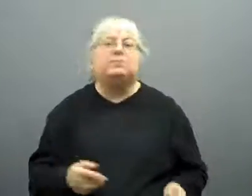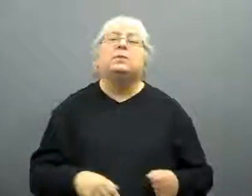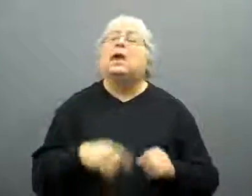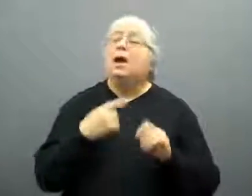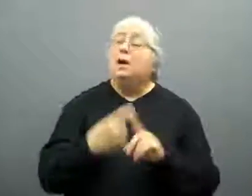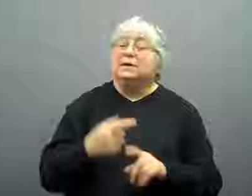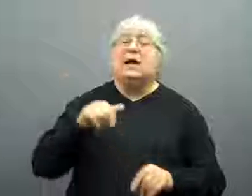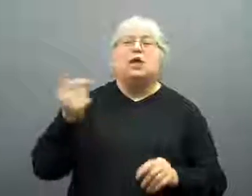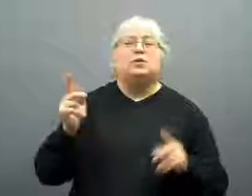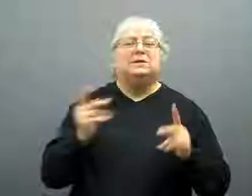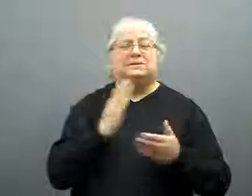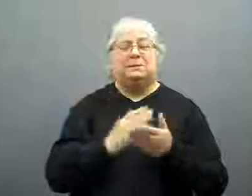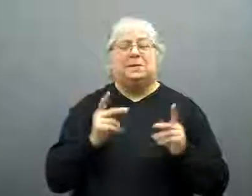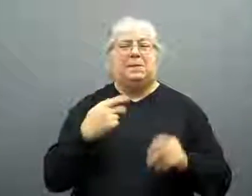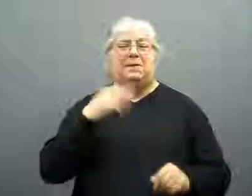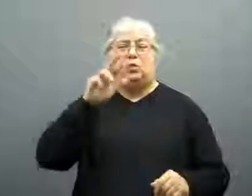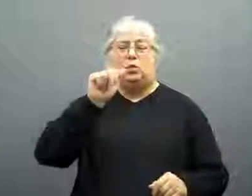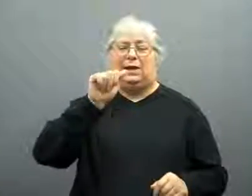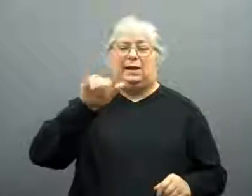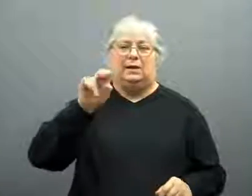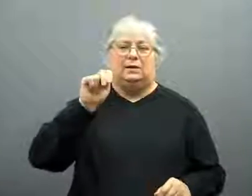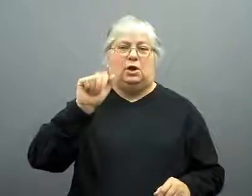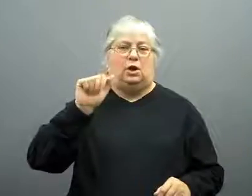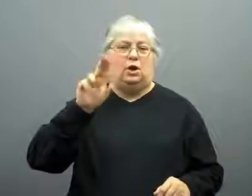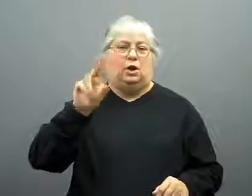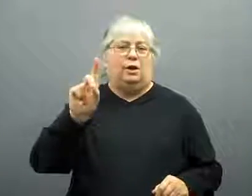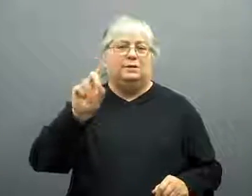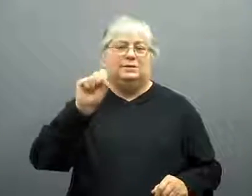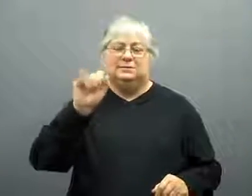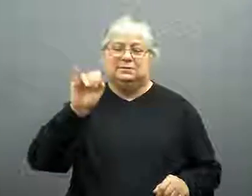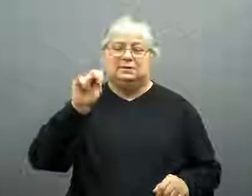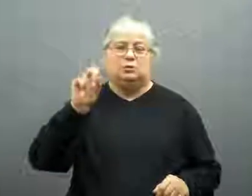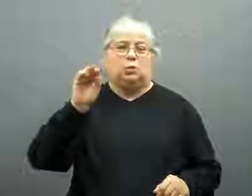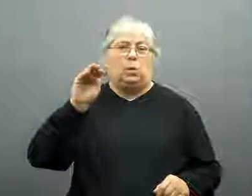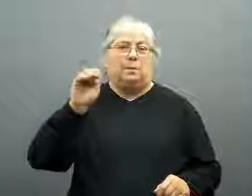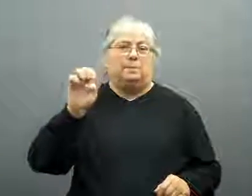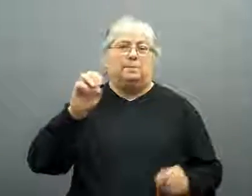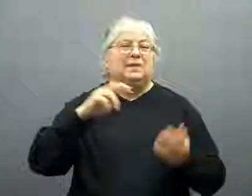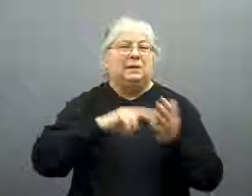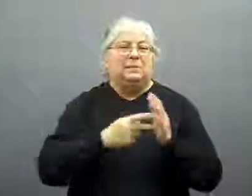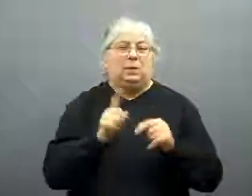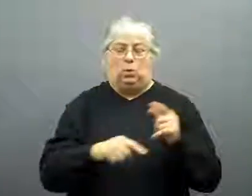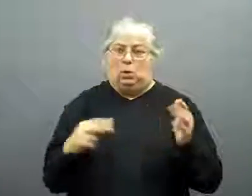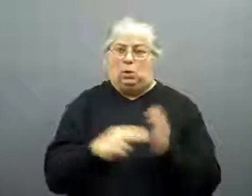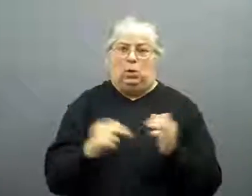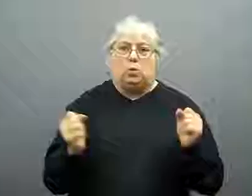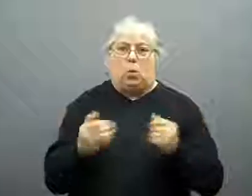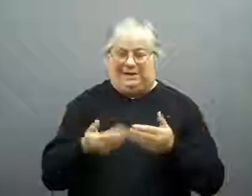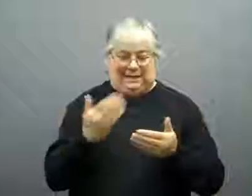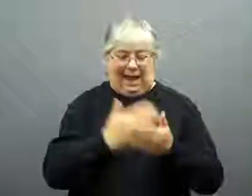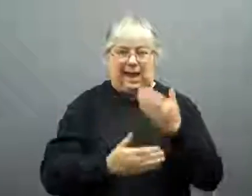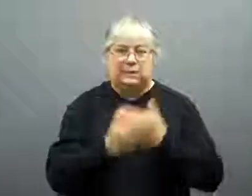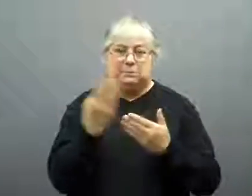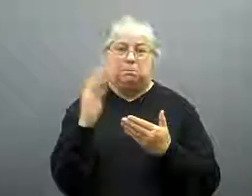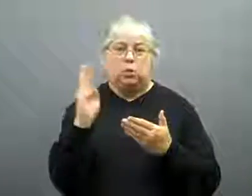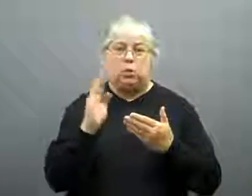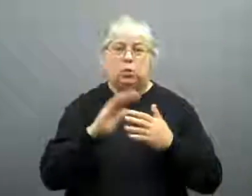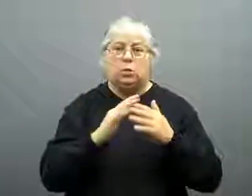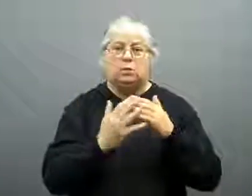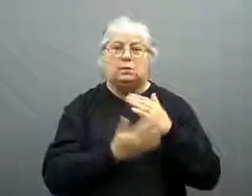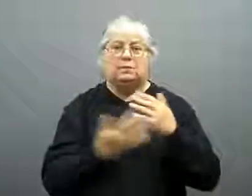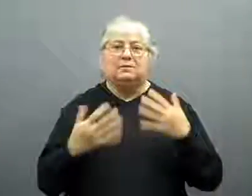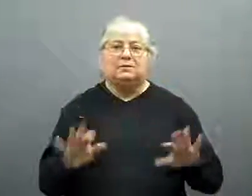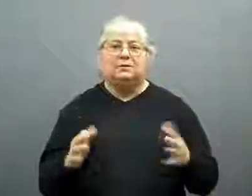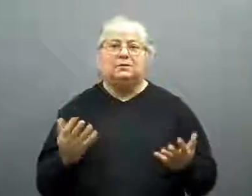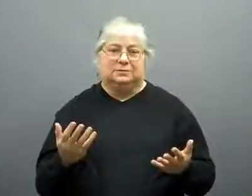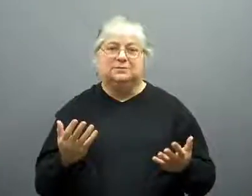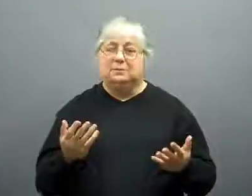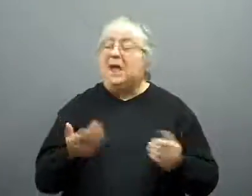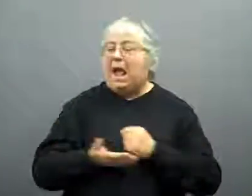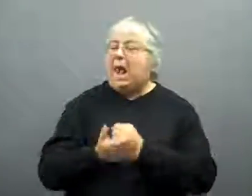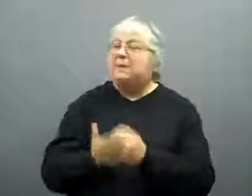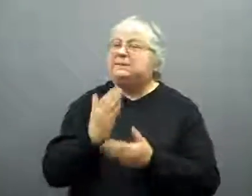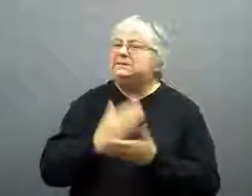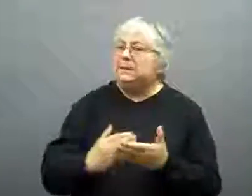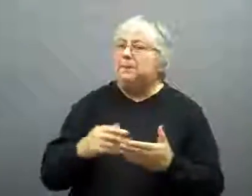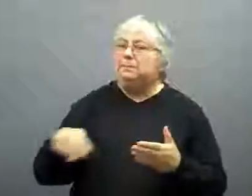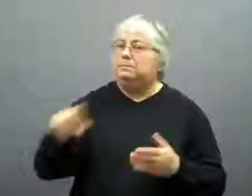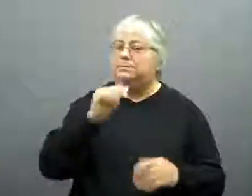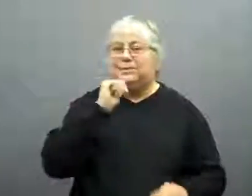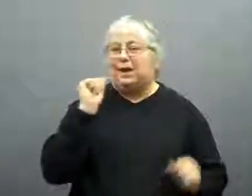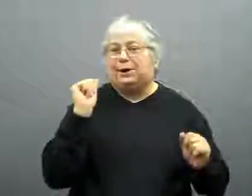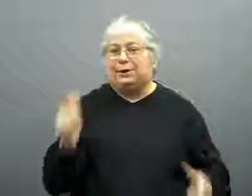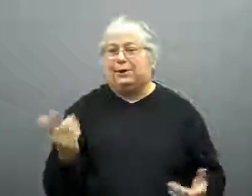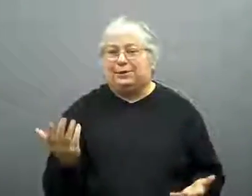Some people suffer from Reynaud's Syndrome.